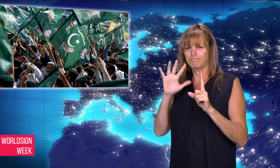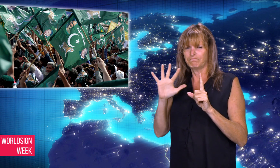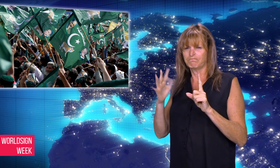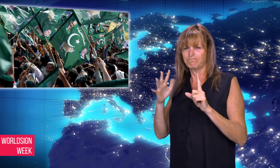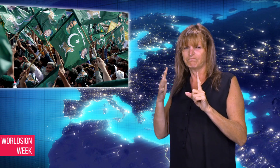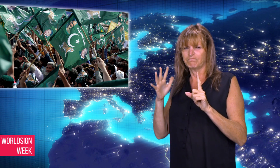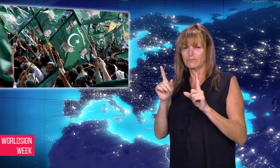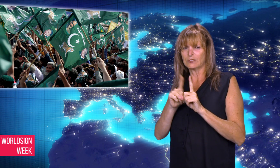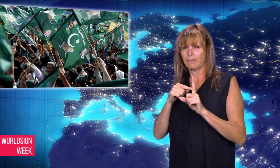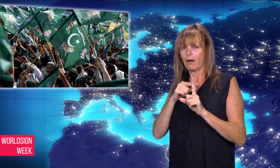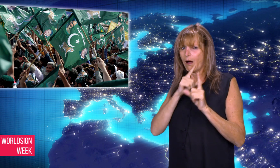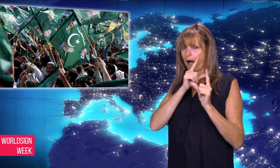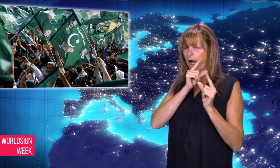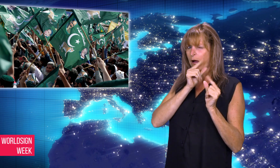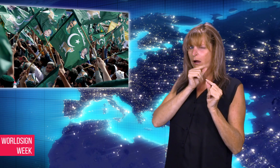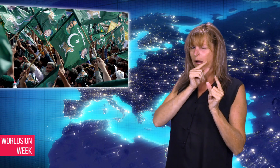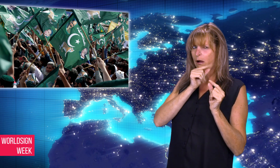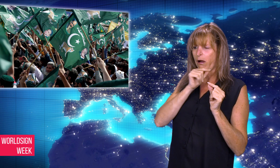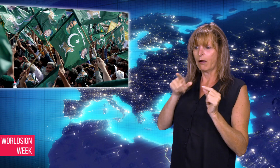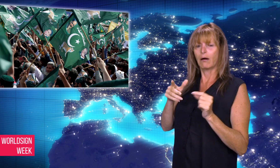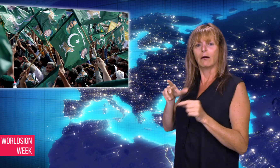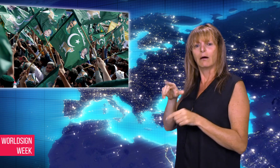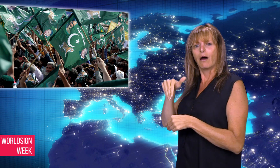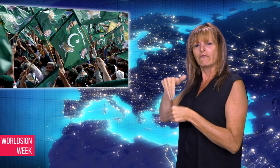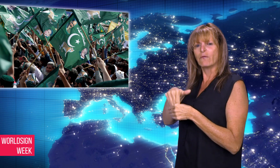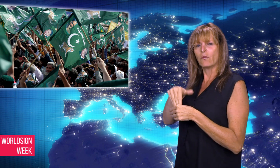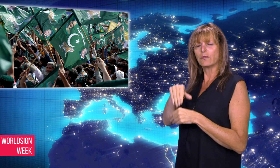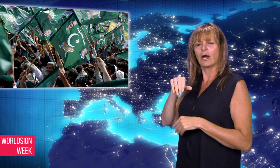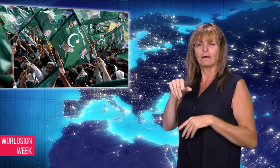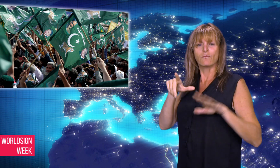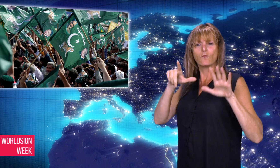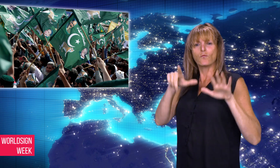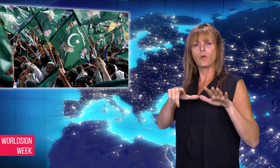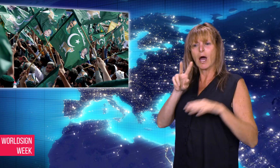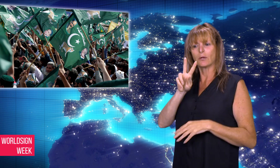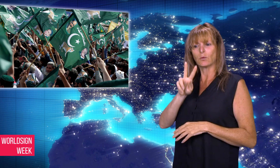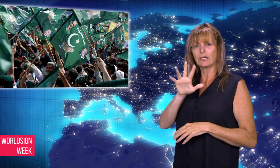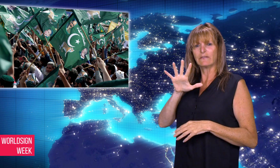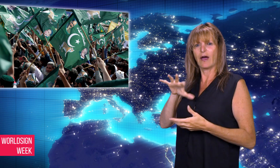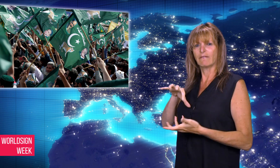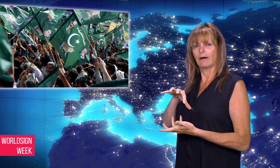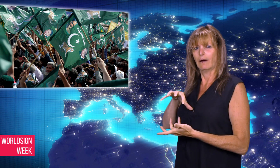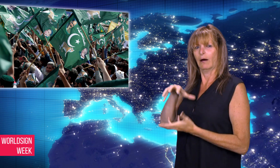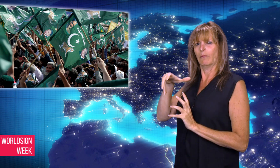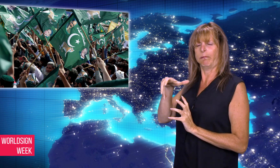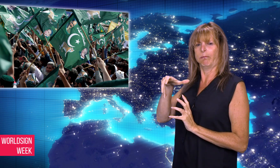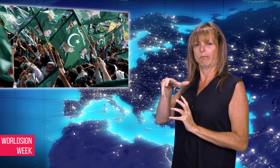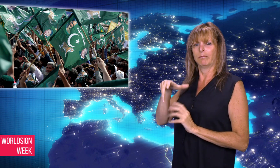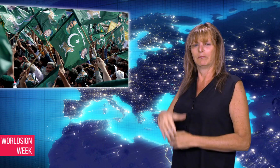place.” Pakistan had been under